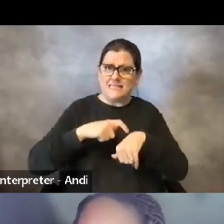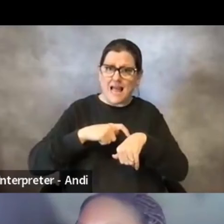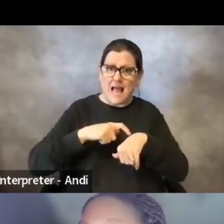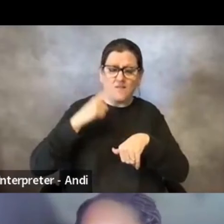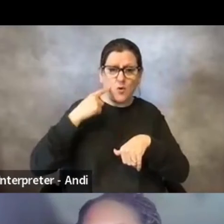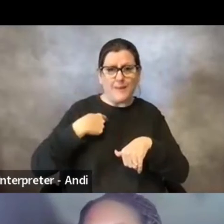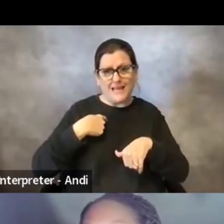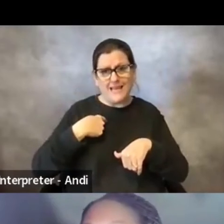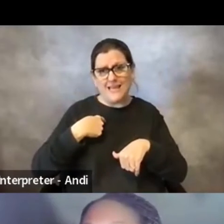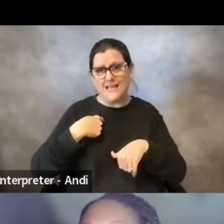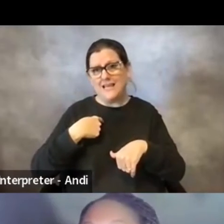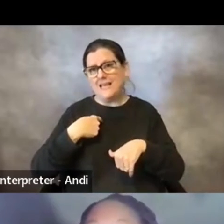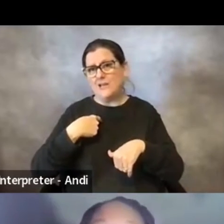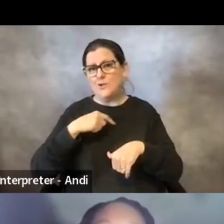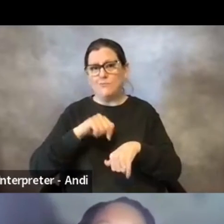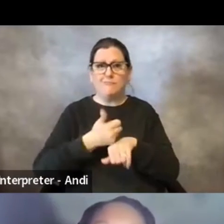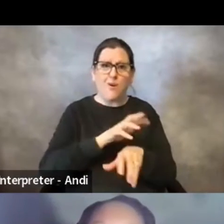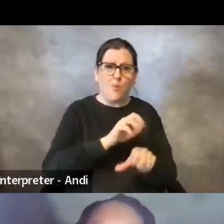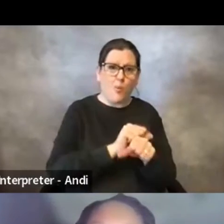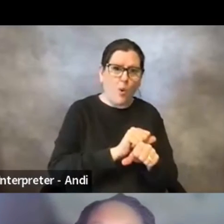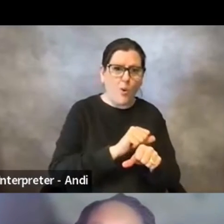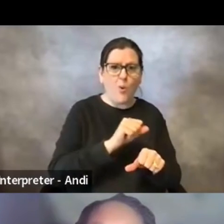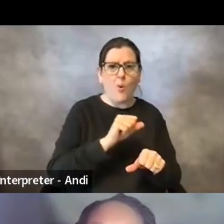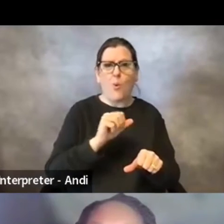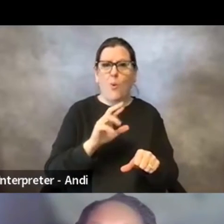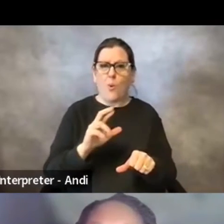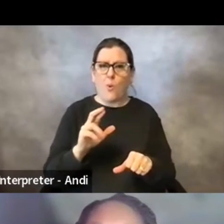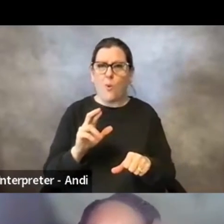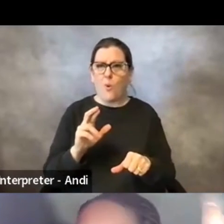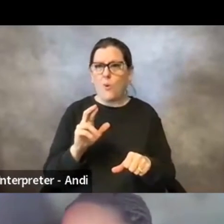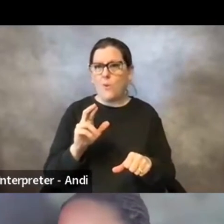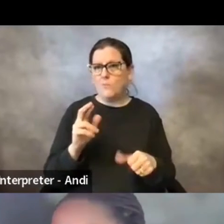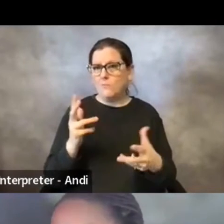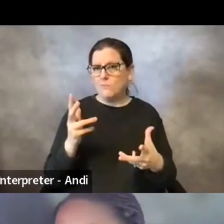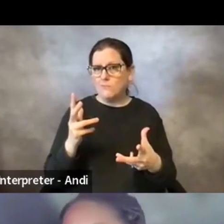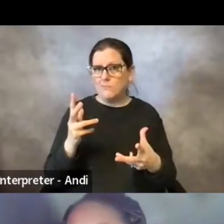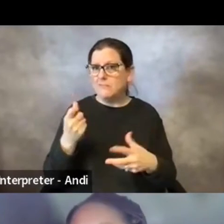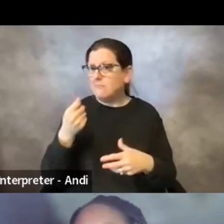this, you know, appointment, or, you know, taking this medication